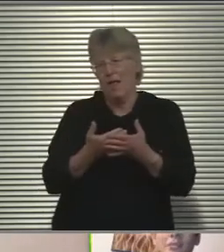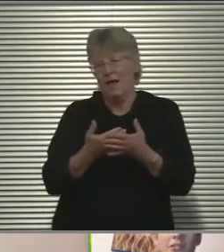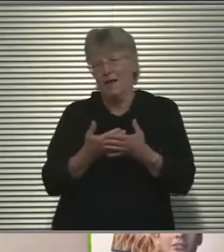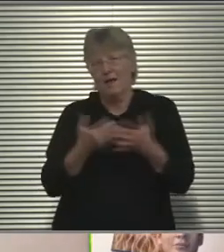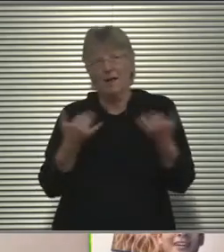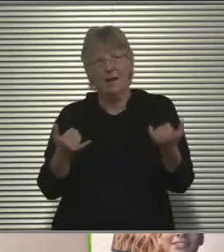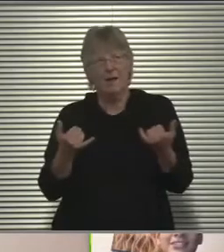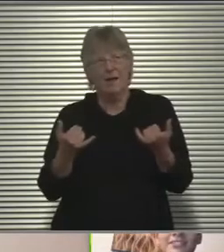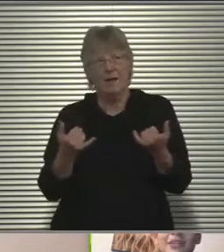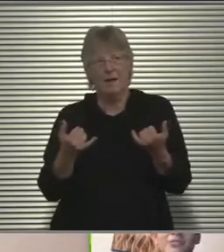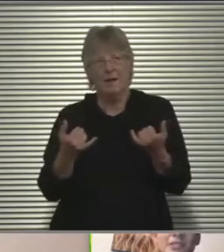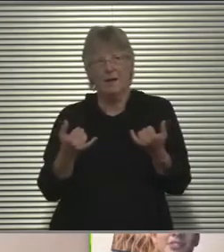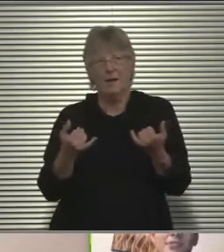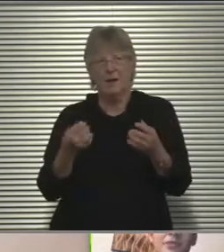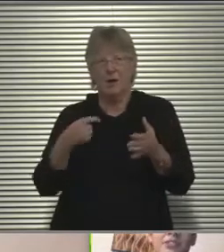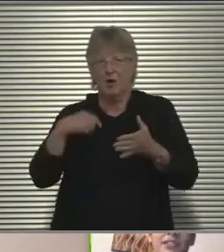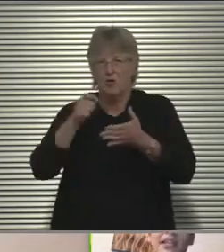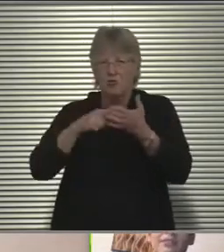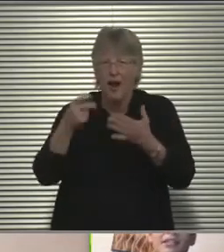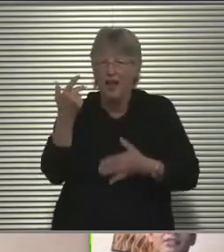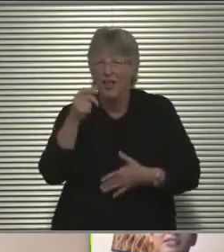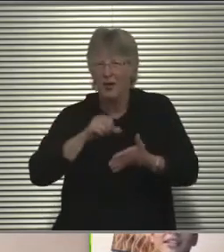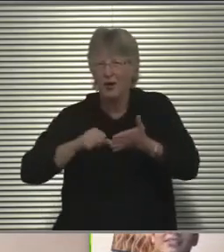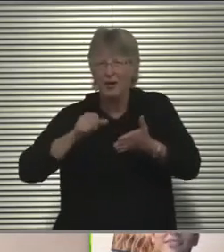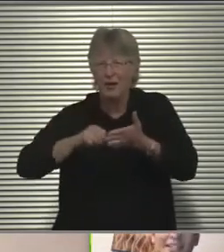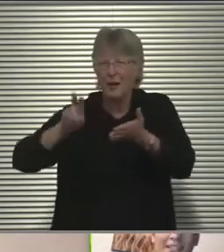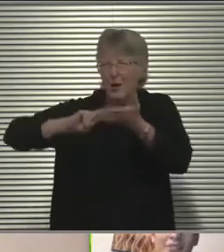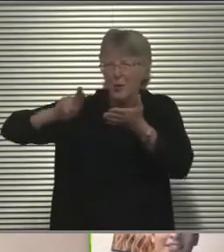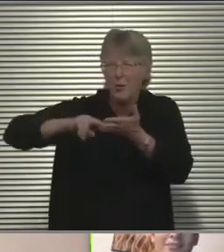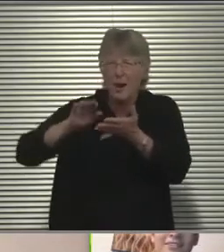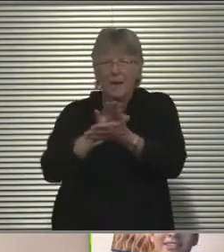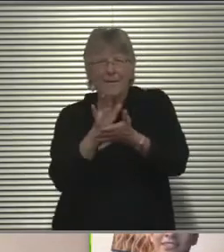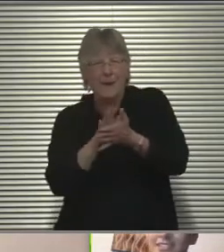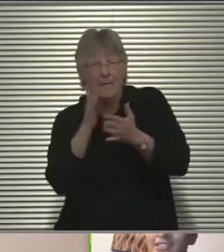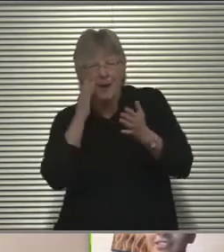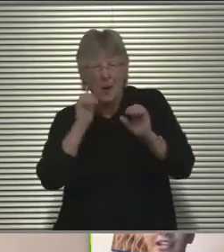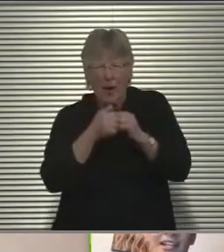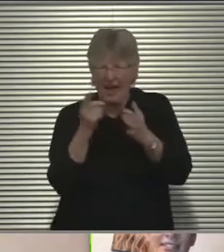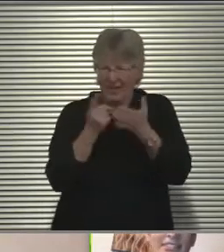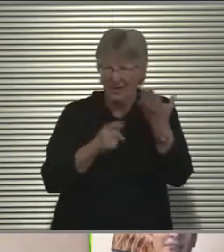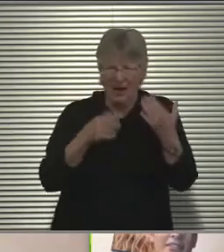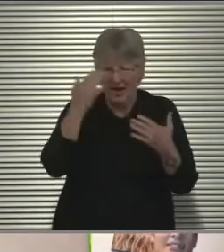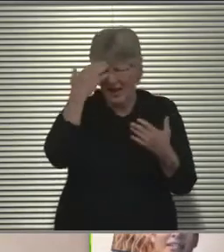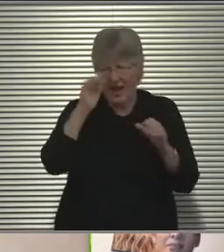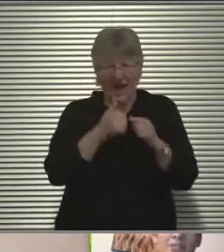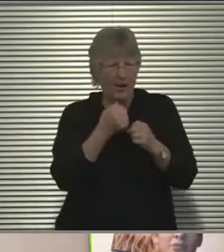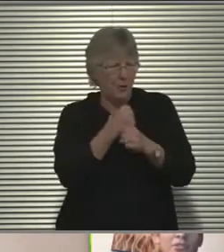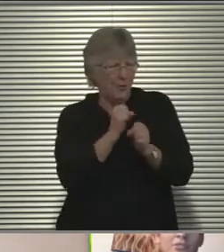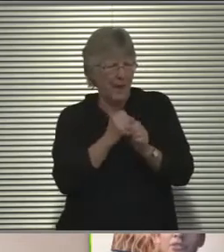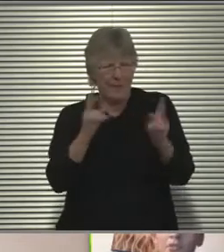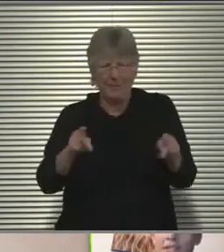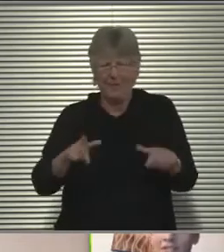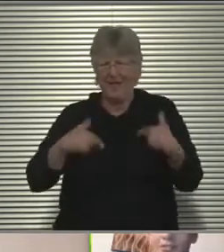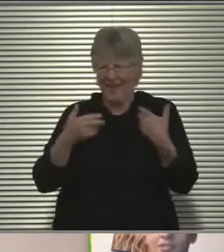Writing 13 page research papers, getting ready to design a device that will make someone's life easier, teaching basic STEM principles to multiple classrooms